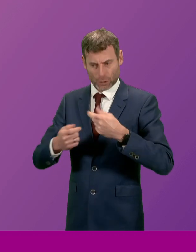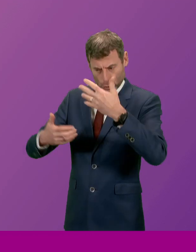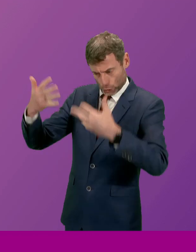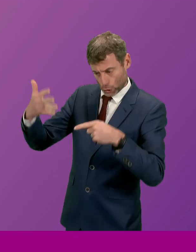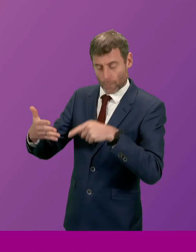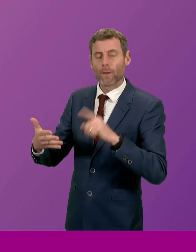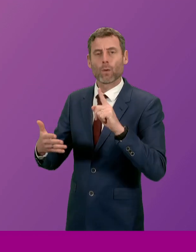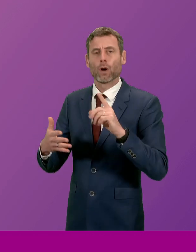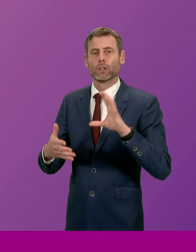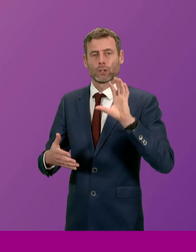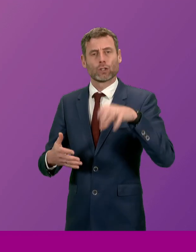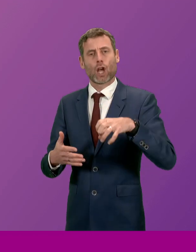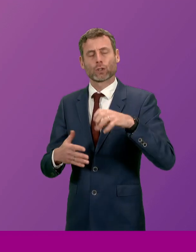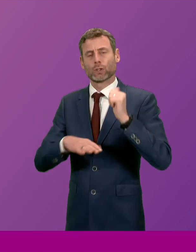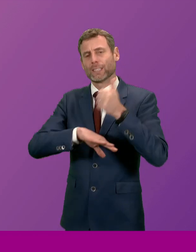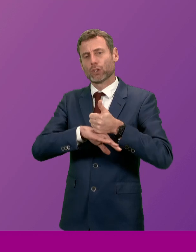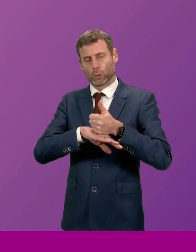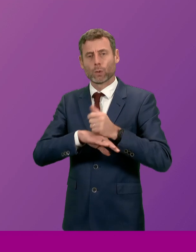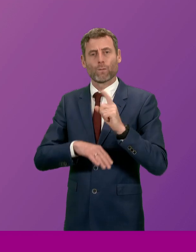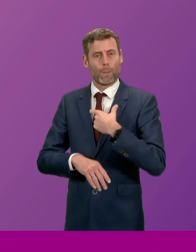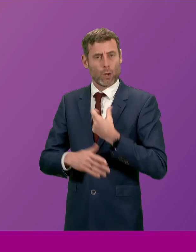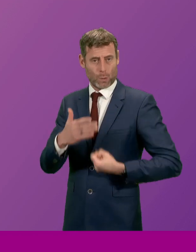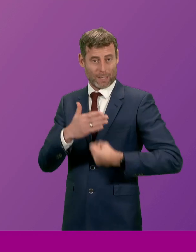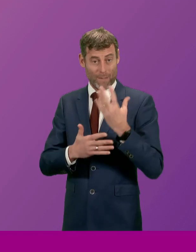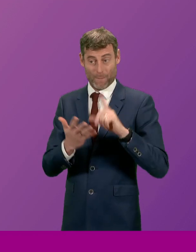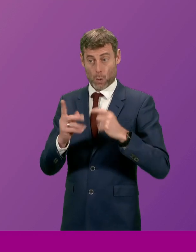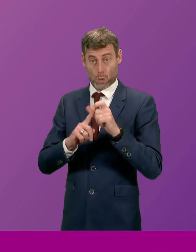Institute of Personnel and Development on United Kingdom business confidence.